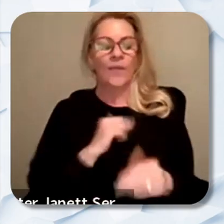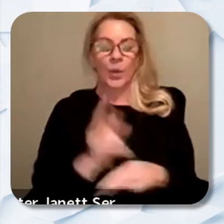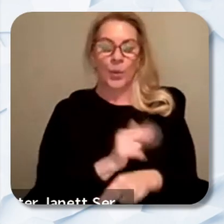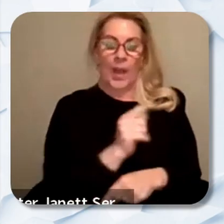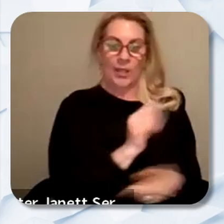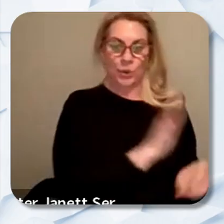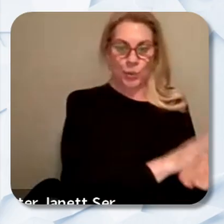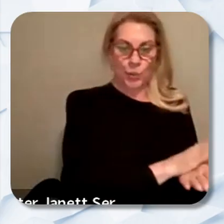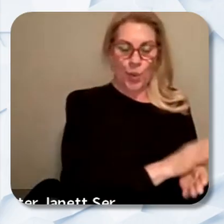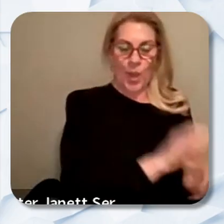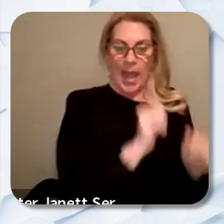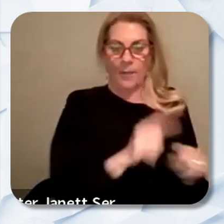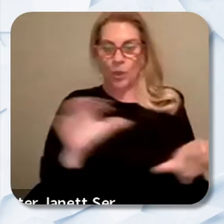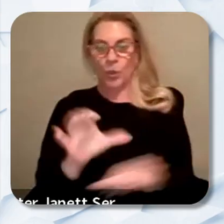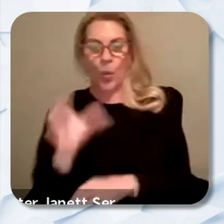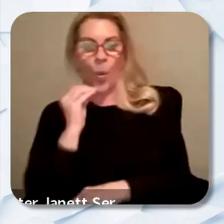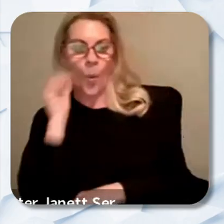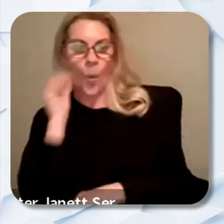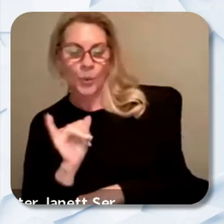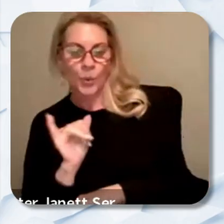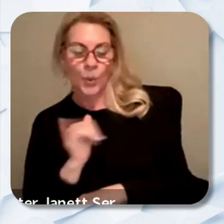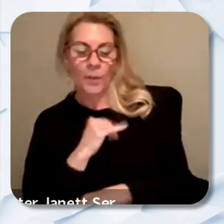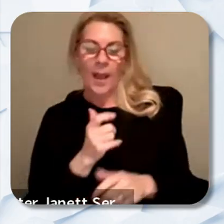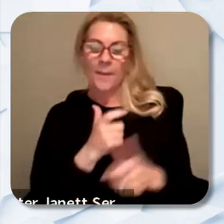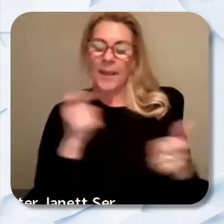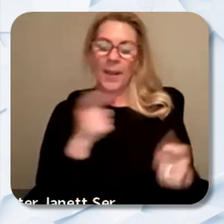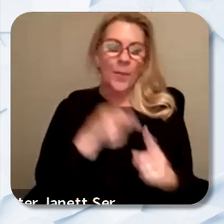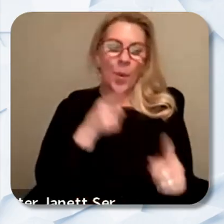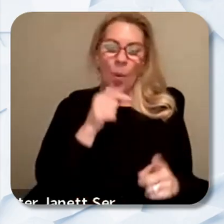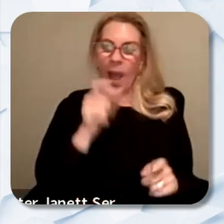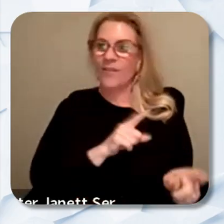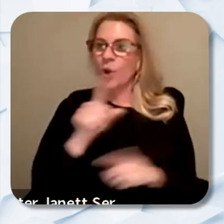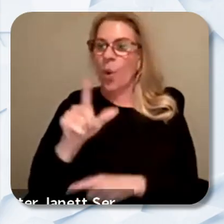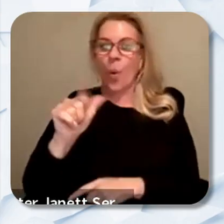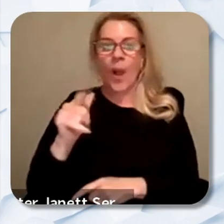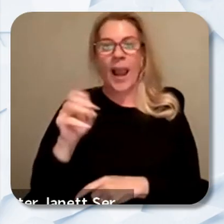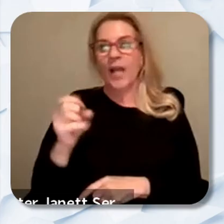they're able to bring it at home. And my biggest thing is you don't need to go to Lakeshore all